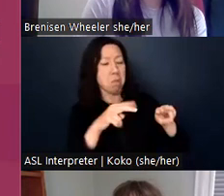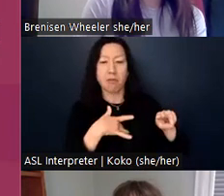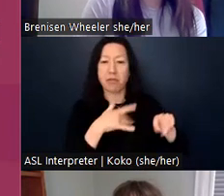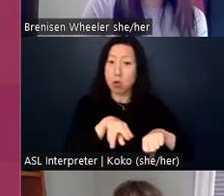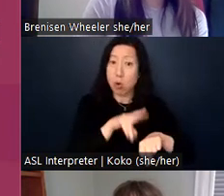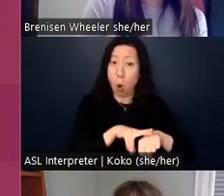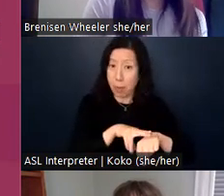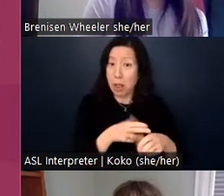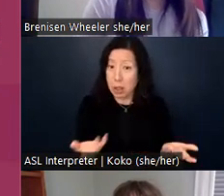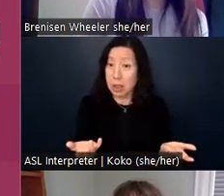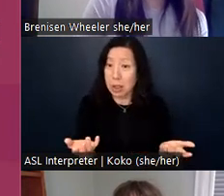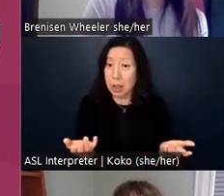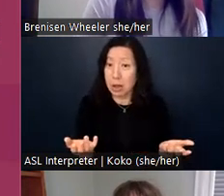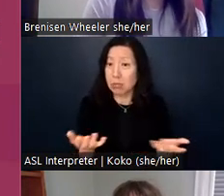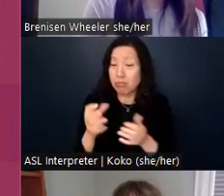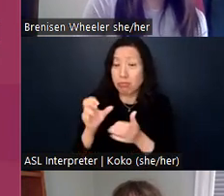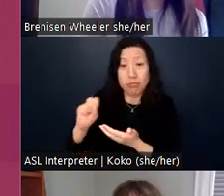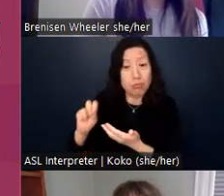What have we seen in the media or in our own lives.